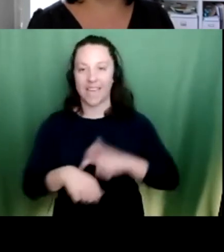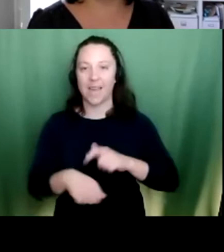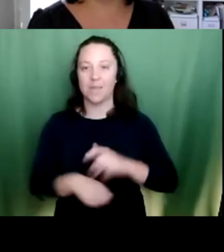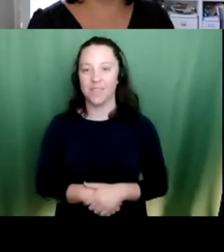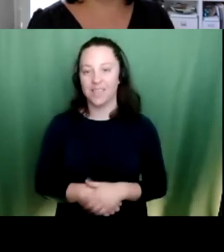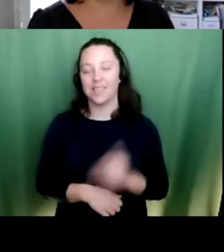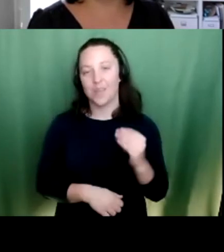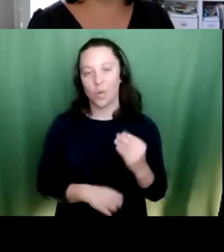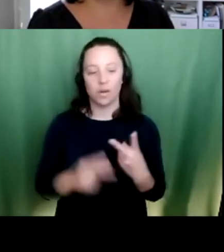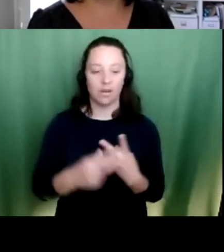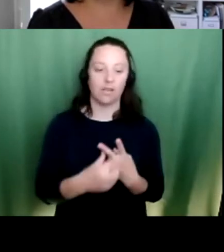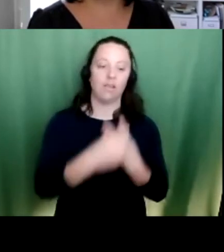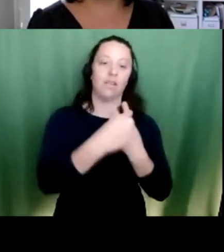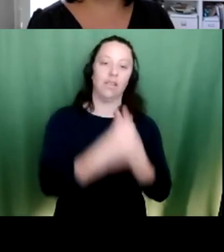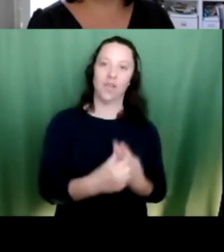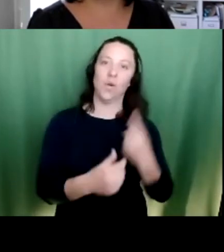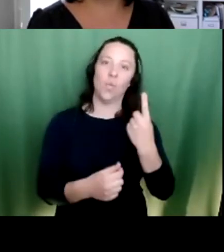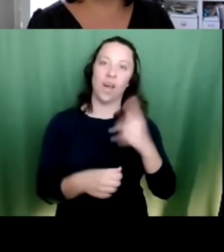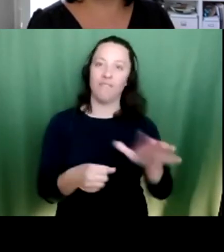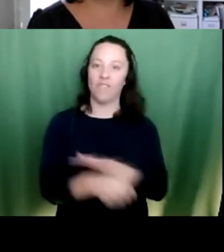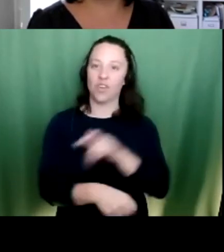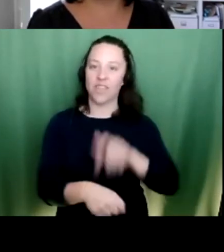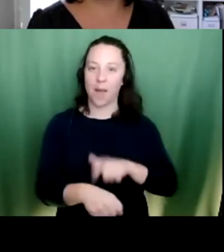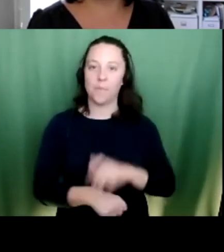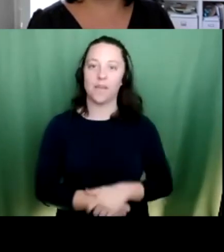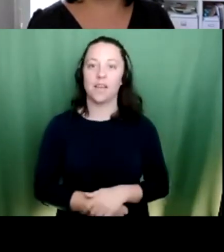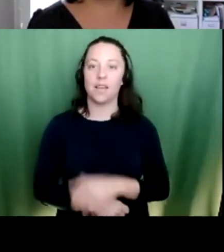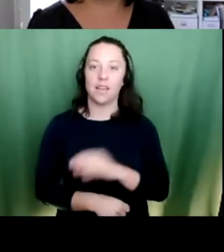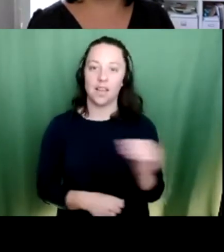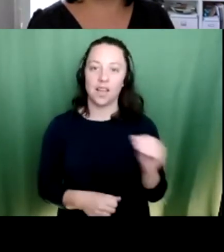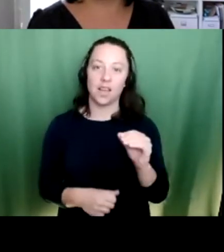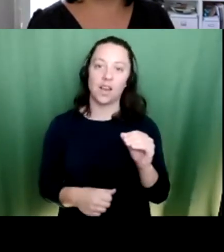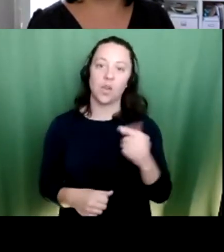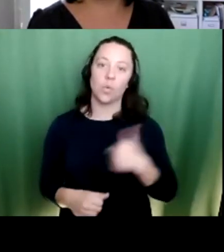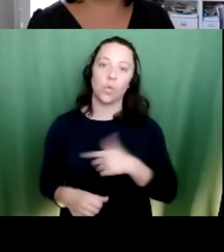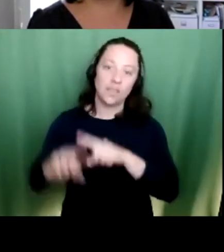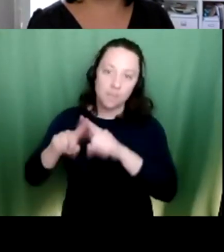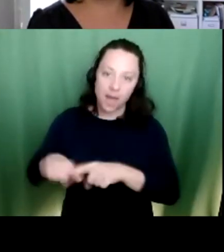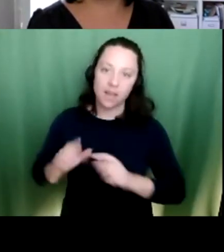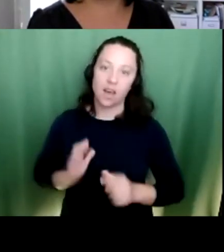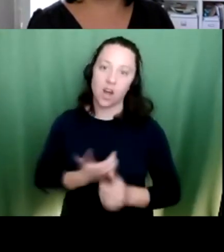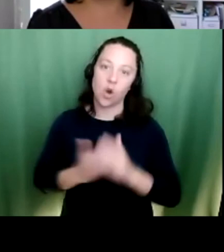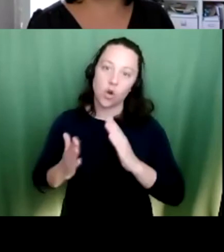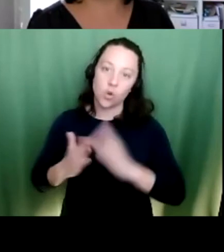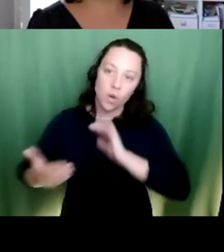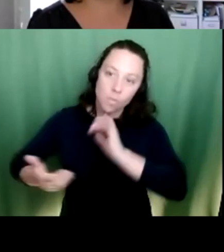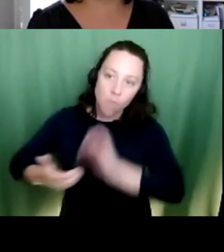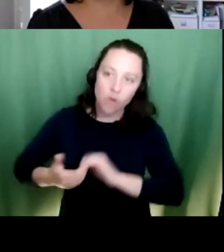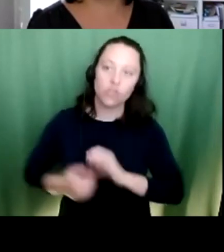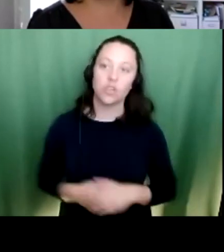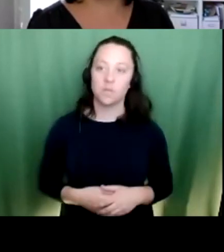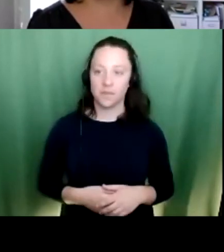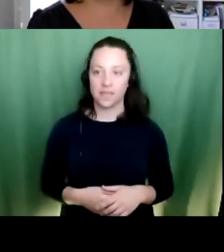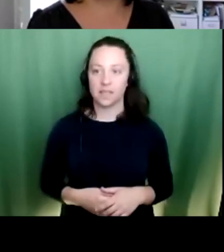And to do all of this stuff, we depend on our docents. And that highlighted